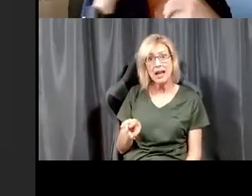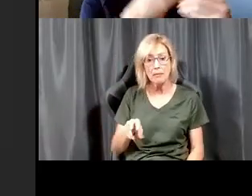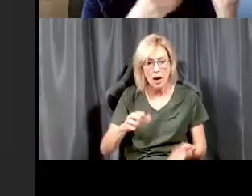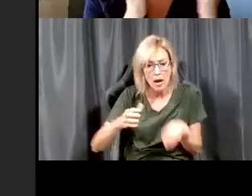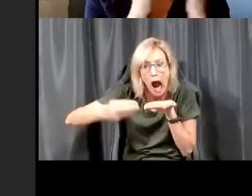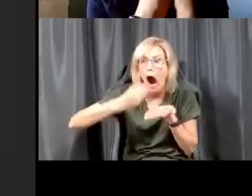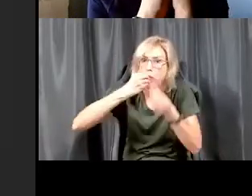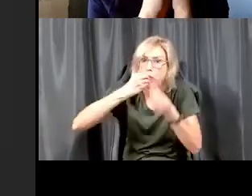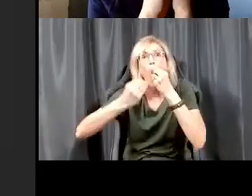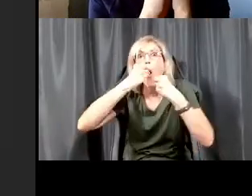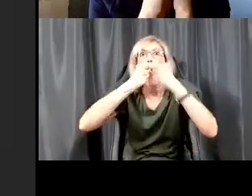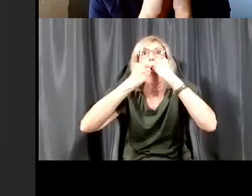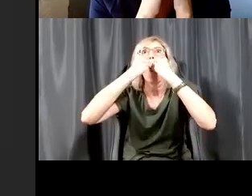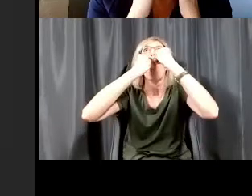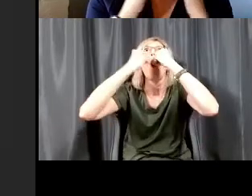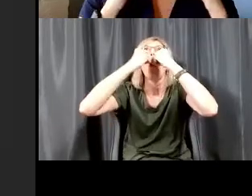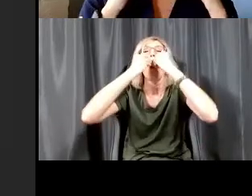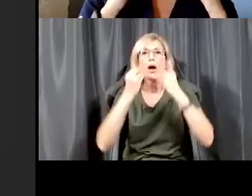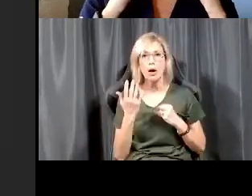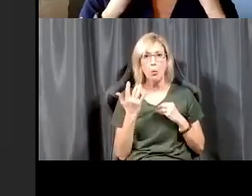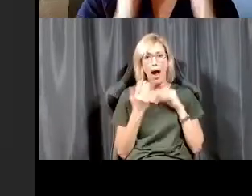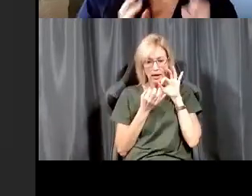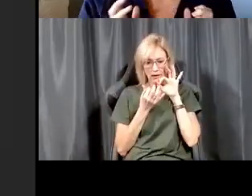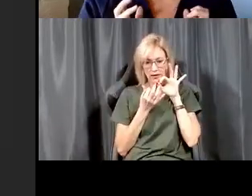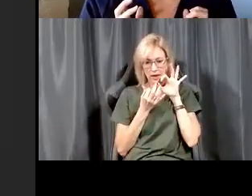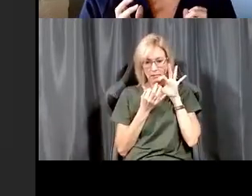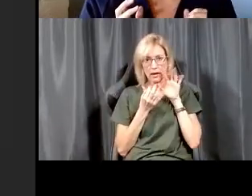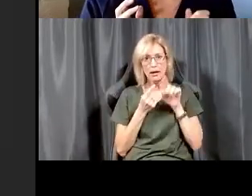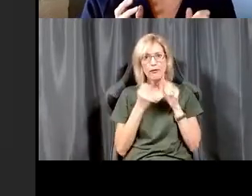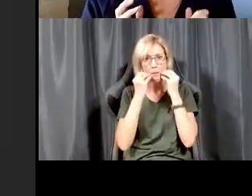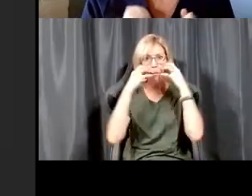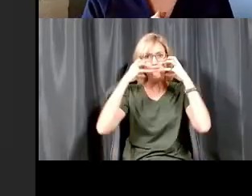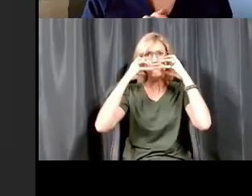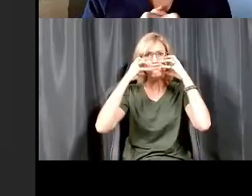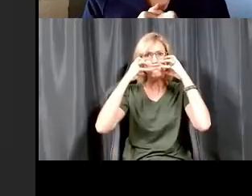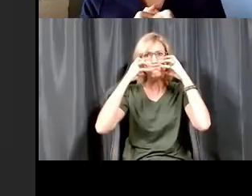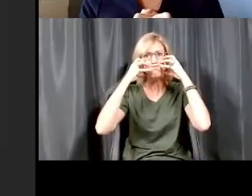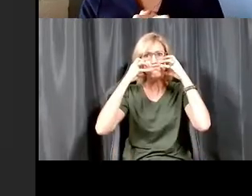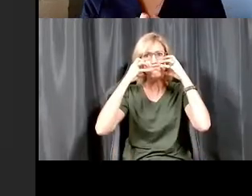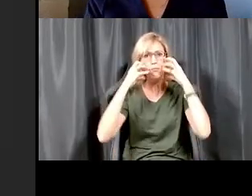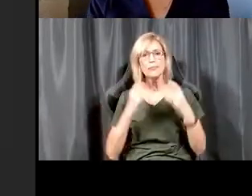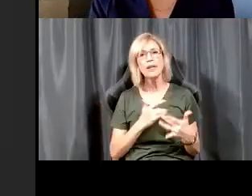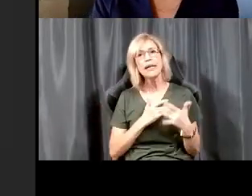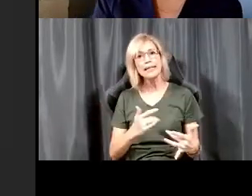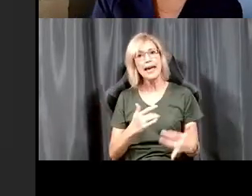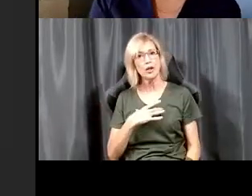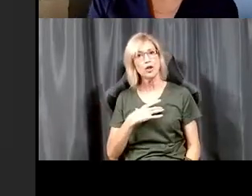their mouth because they get feedback from filling their cheeks. They tend to like extreme flavors.